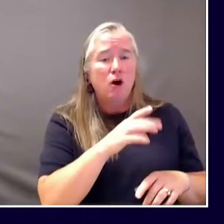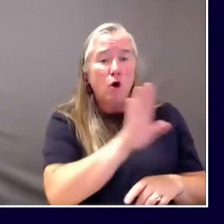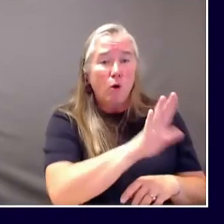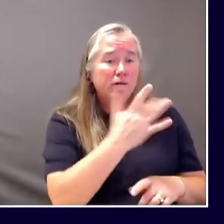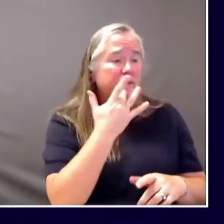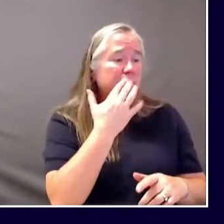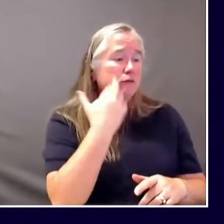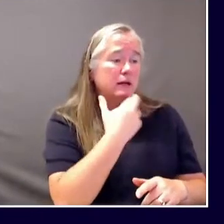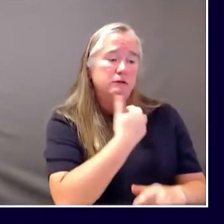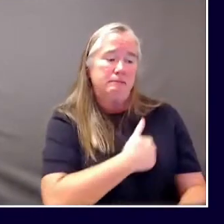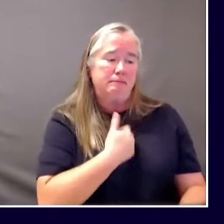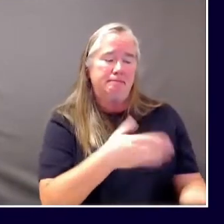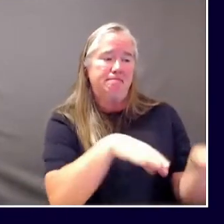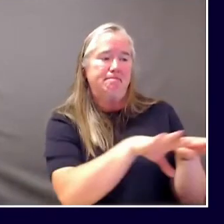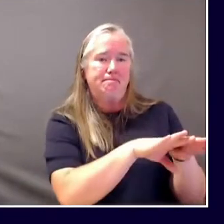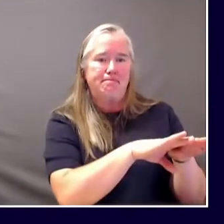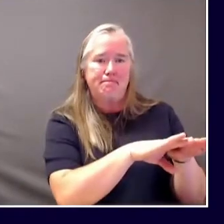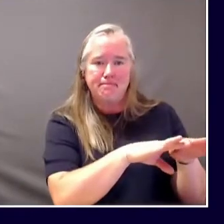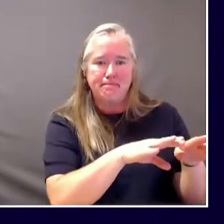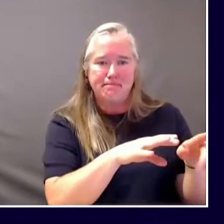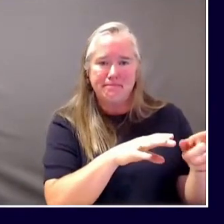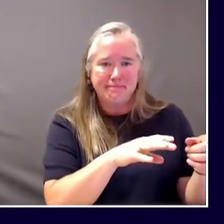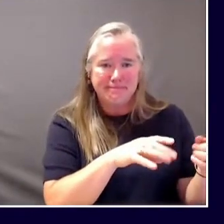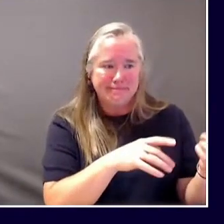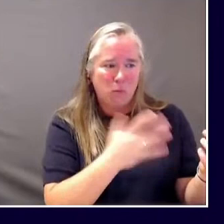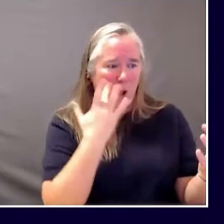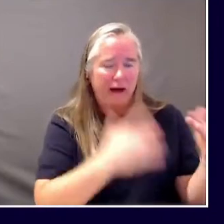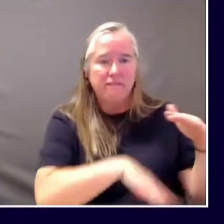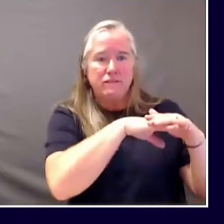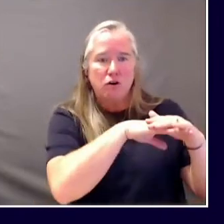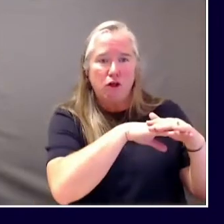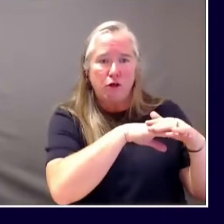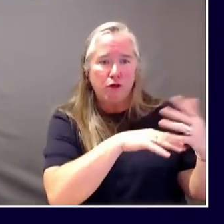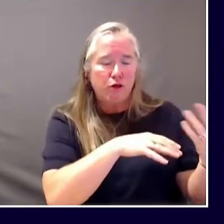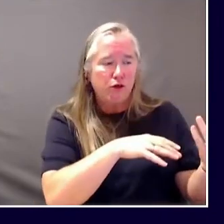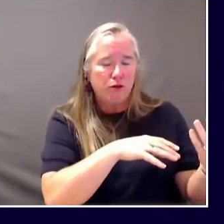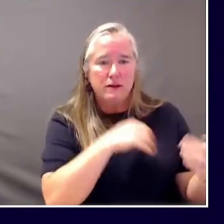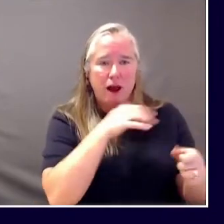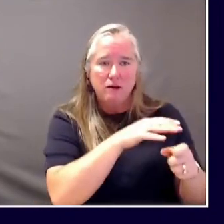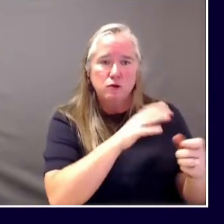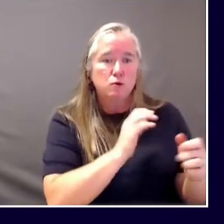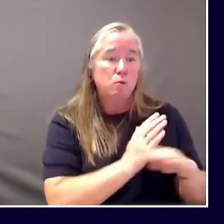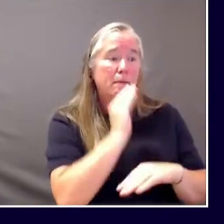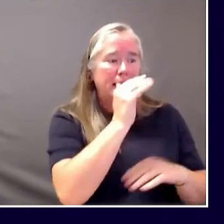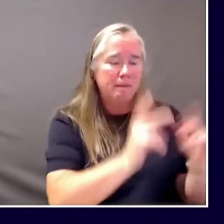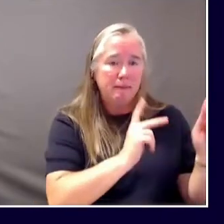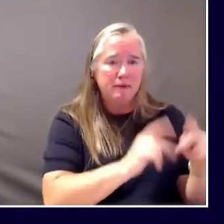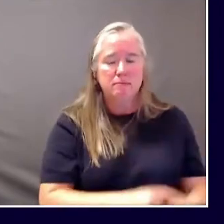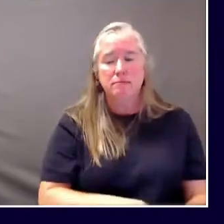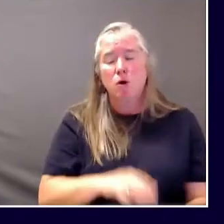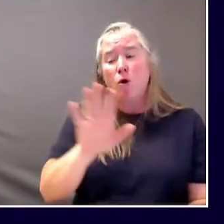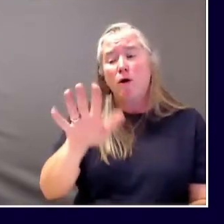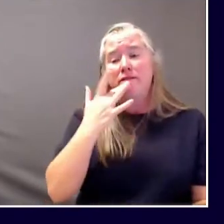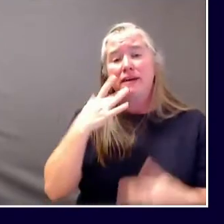restaurant because of Asselin women's you may not be able to